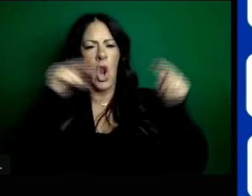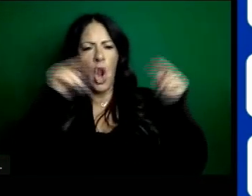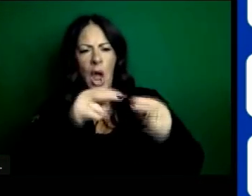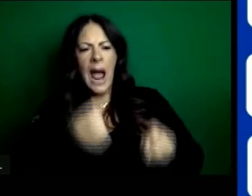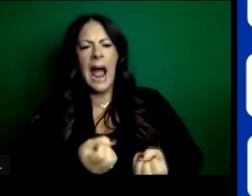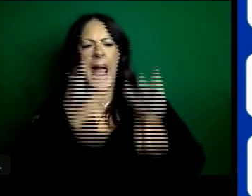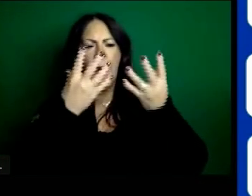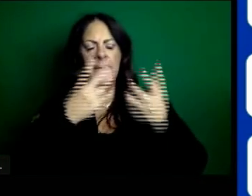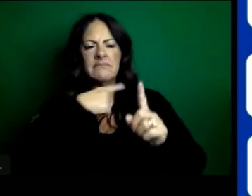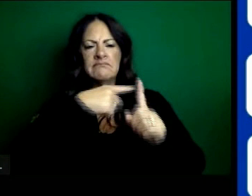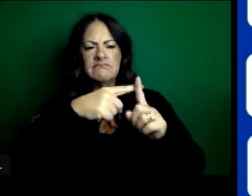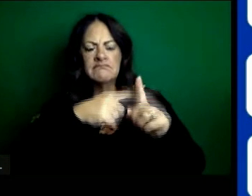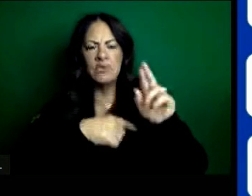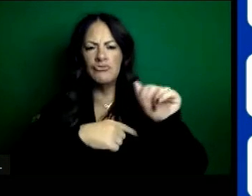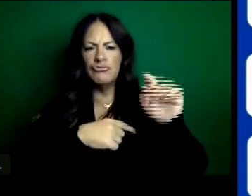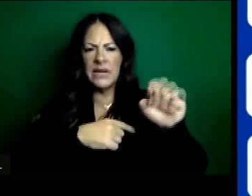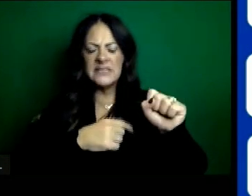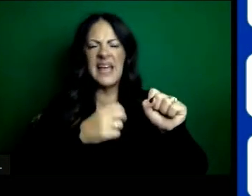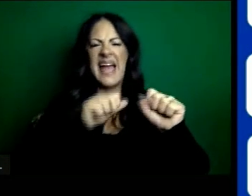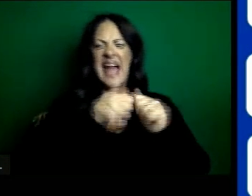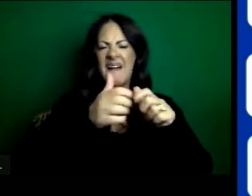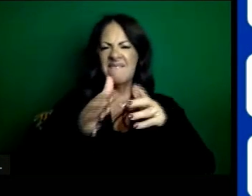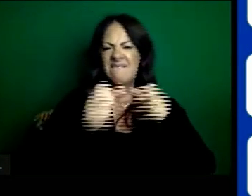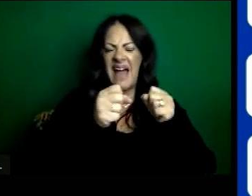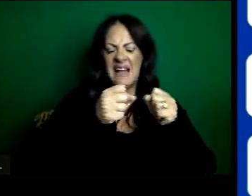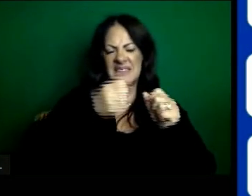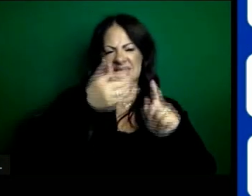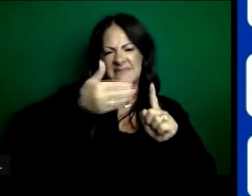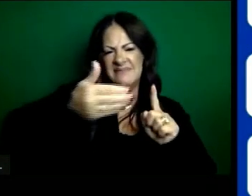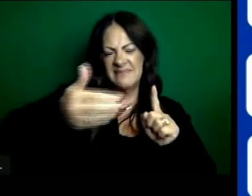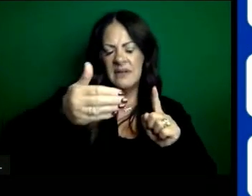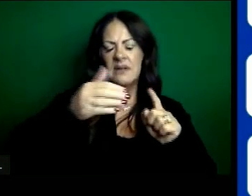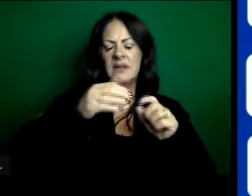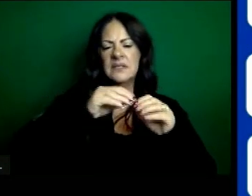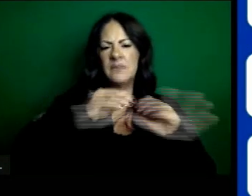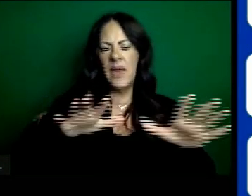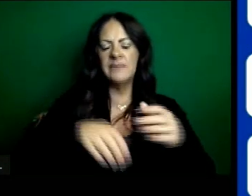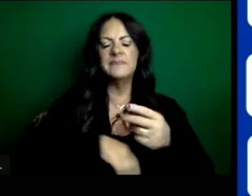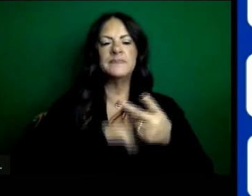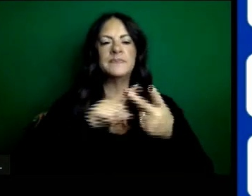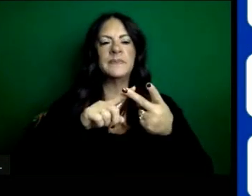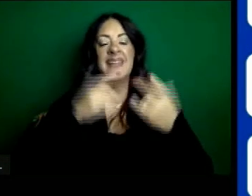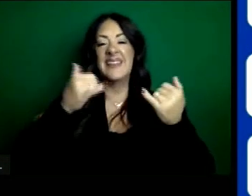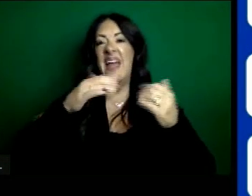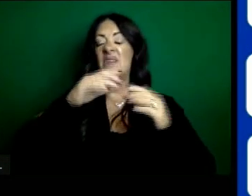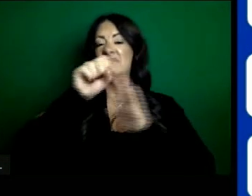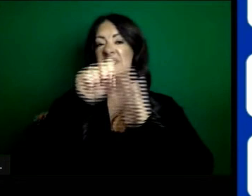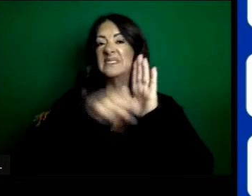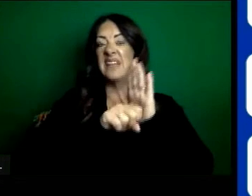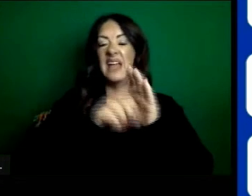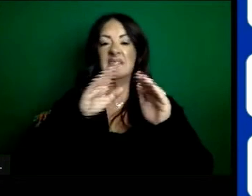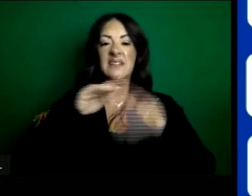USE IT AGAIN TO REMIND YOU THAT WE LOOK AT THE CASE RATES IN A REGION.